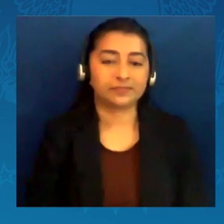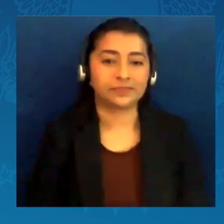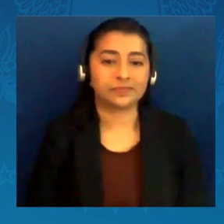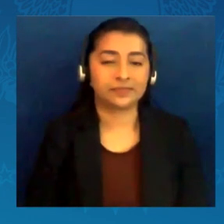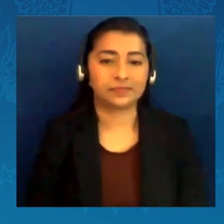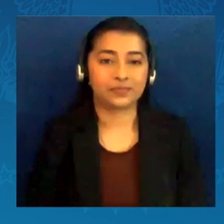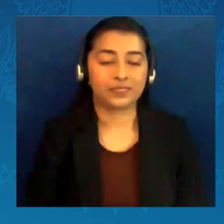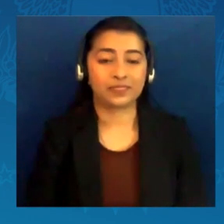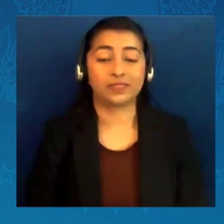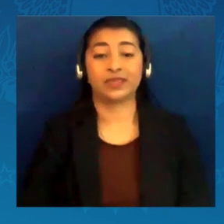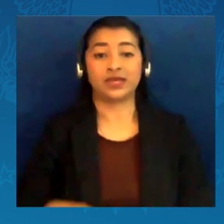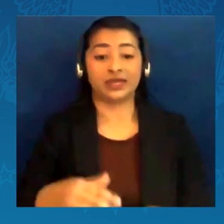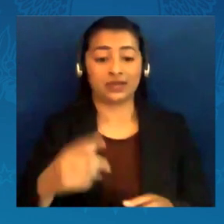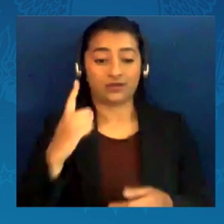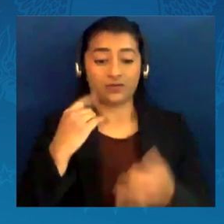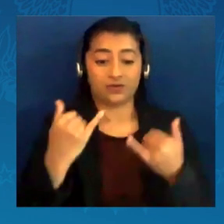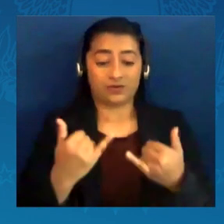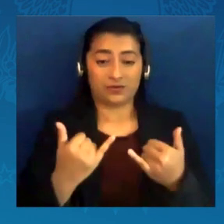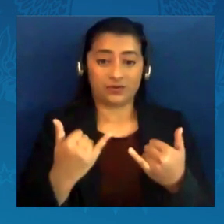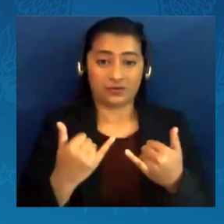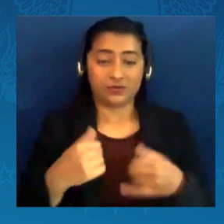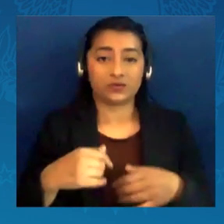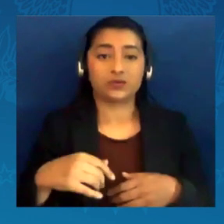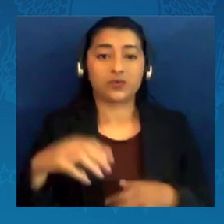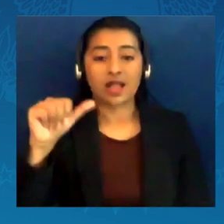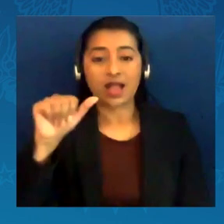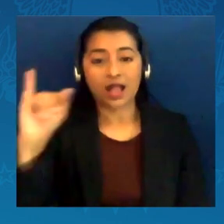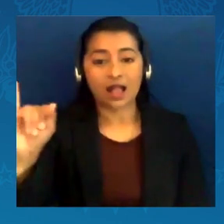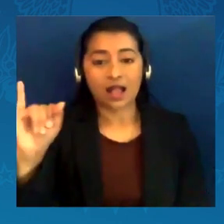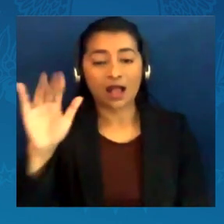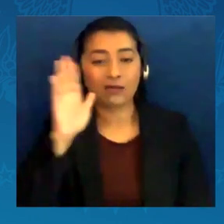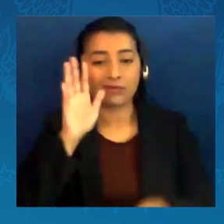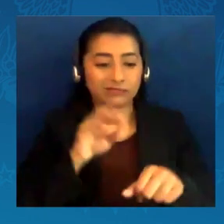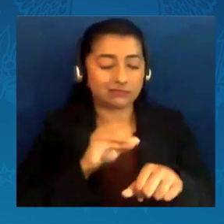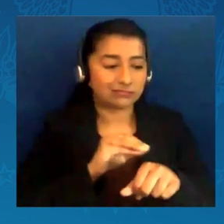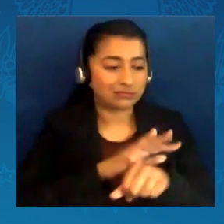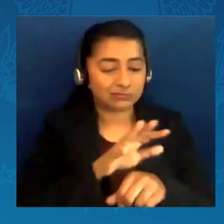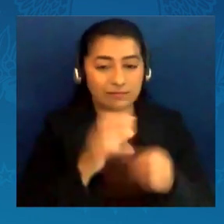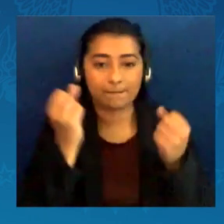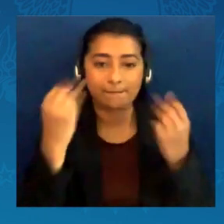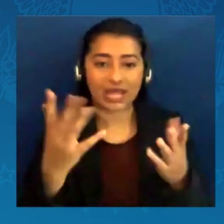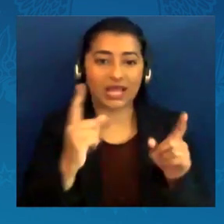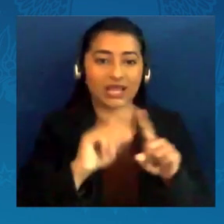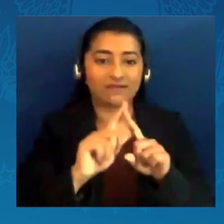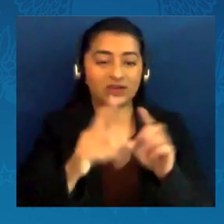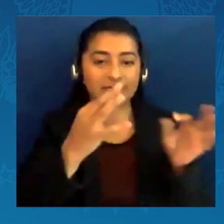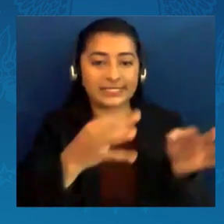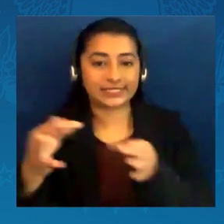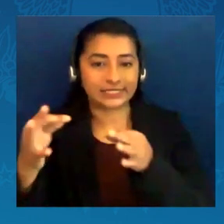where AI is informing so many decisions, that the people who are teaching the machines